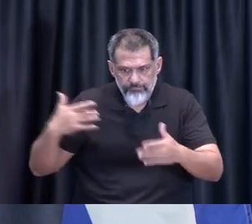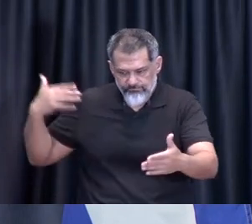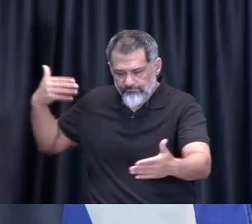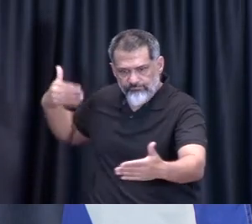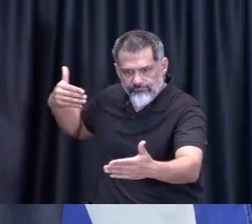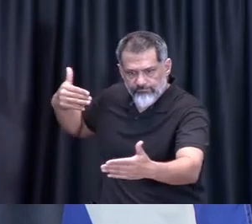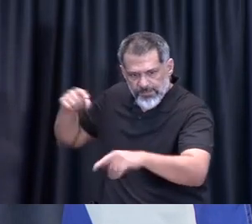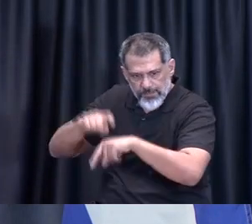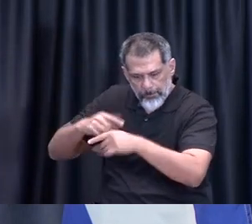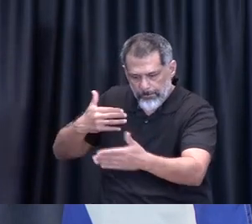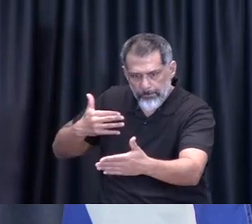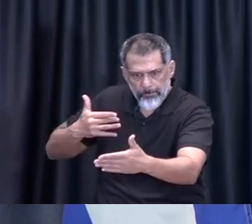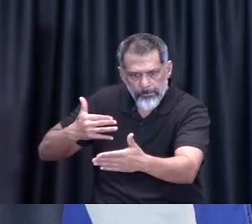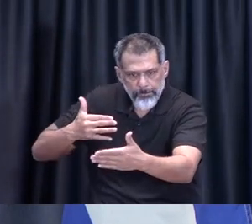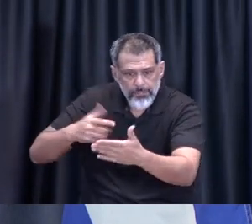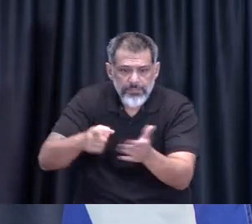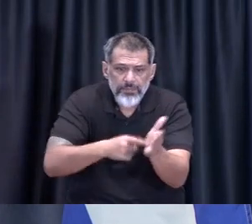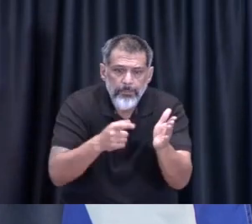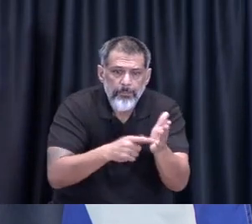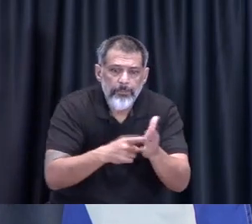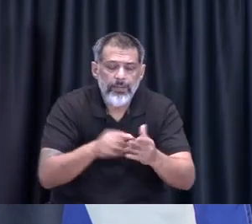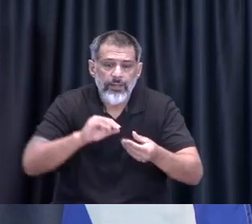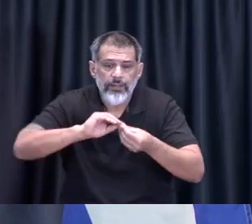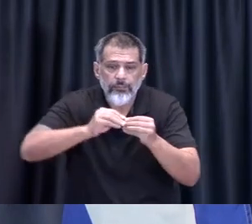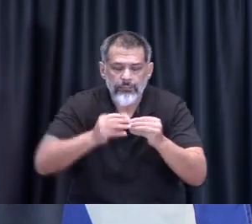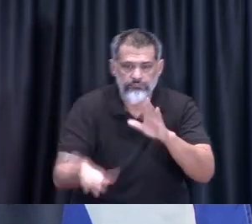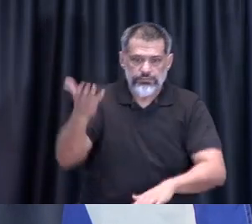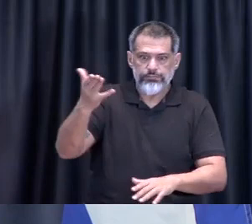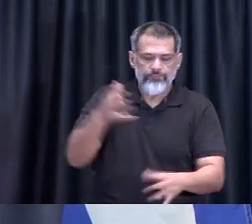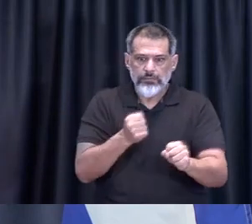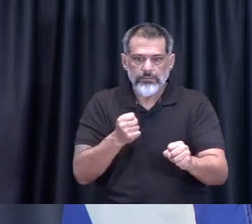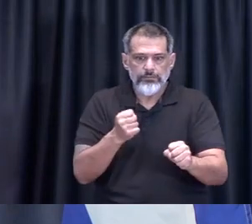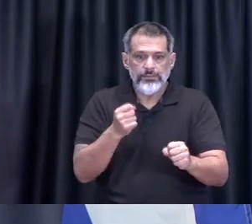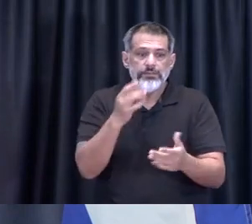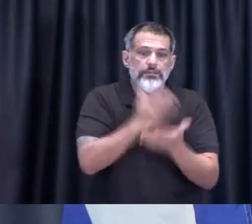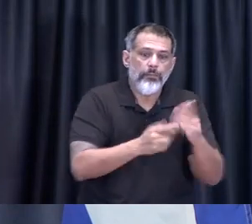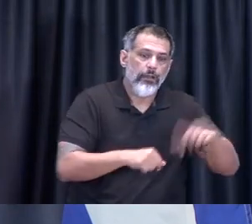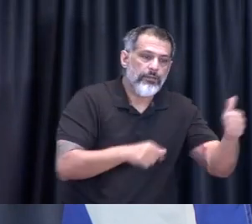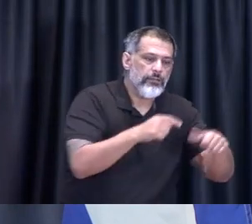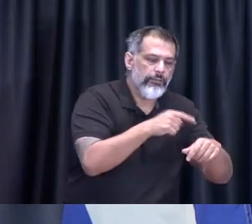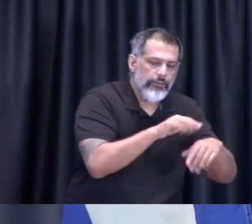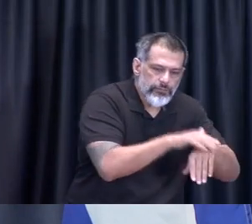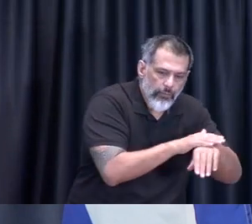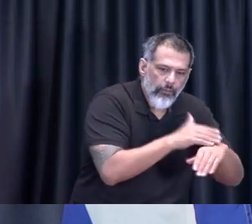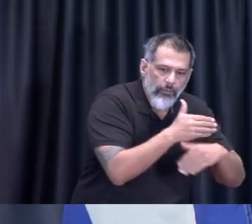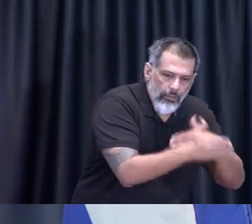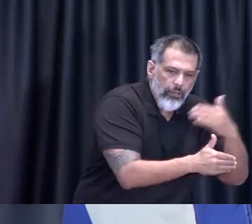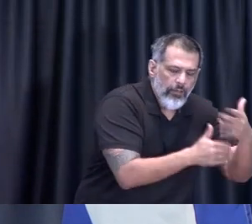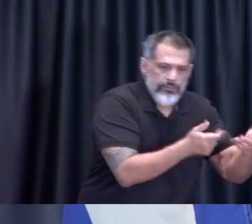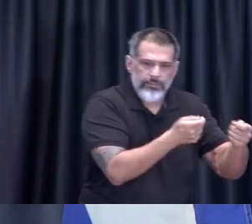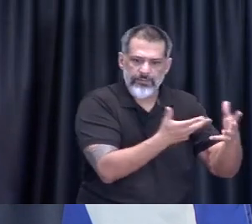that went very quickly and parts that took a little more time and effort to get there. And I think we're seeing the exact same